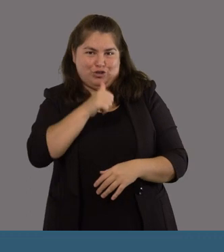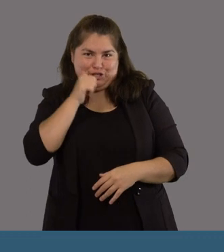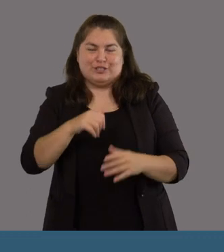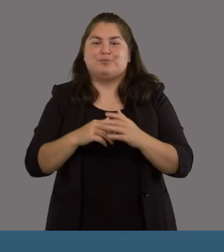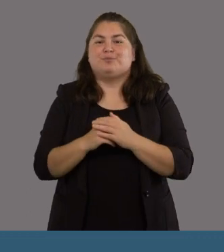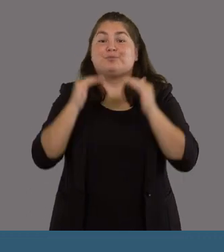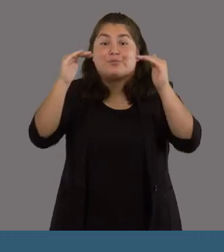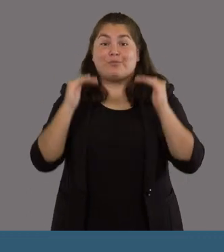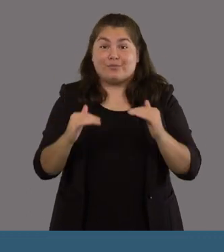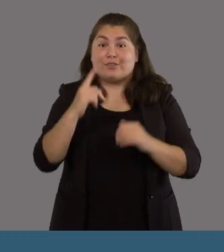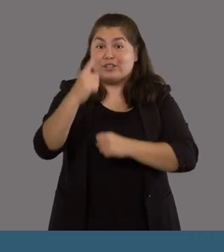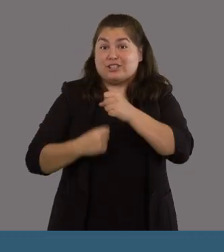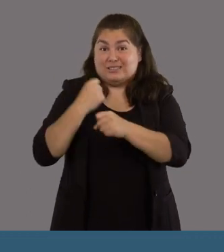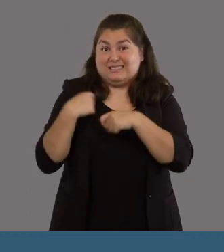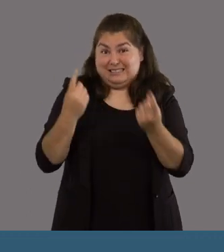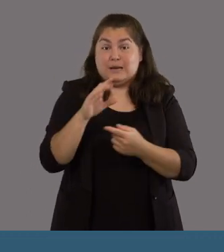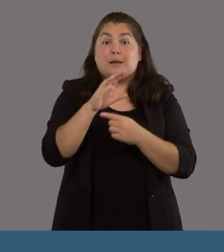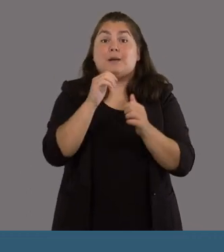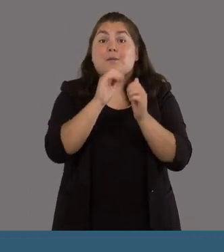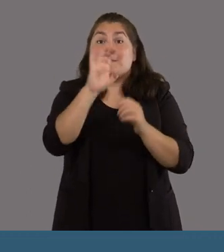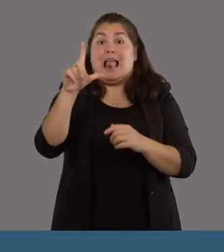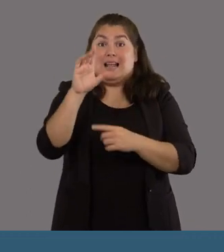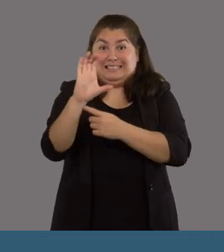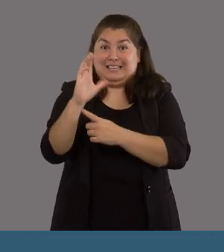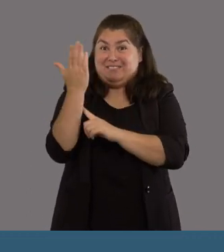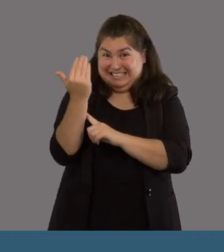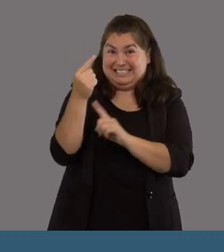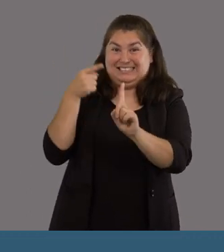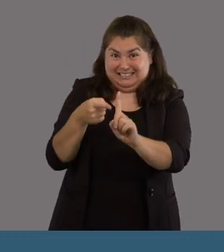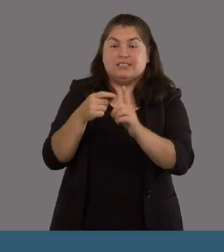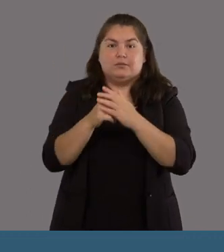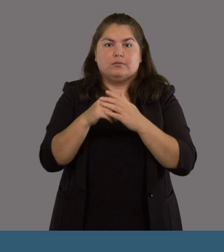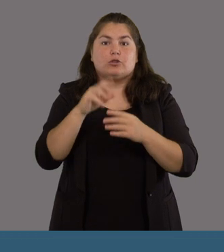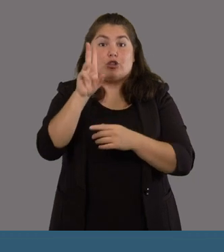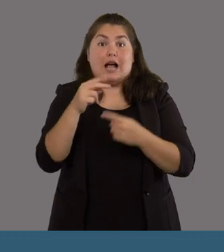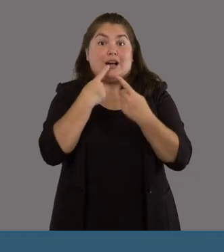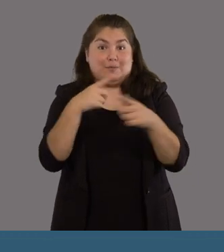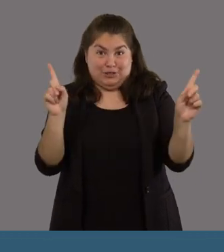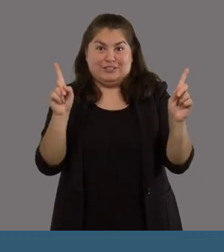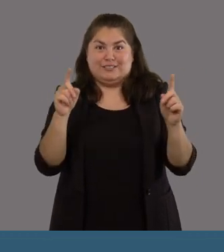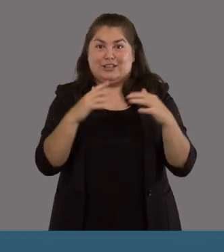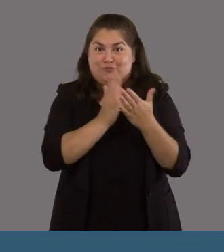• And 1 year since the Bill C-15 United Nations Declaration on the Rights of Indigenous